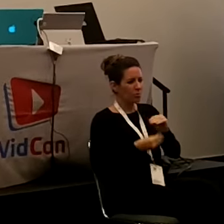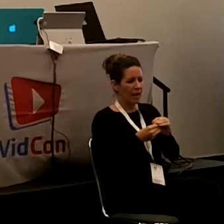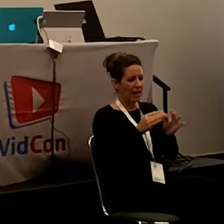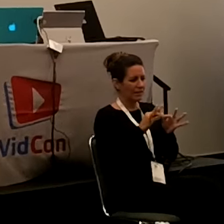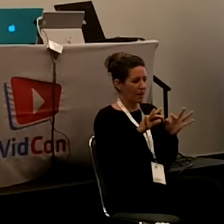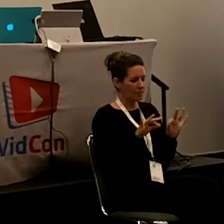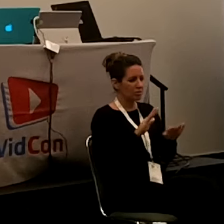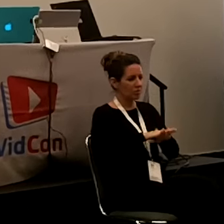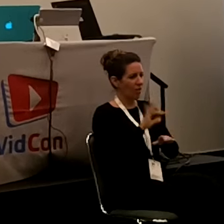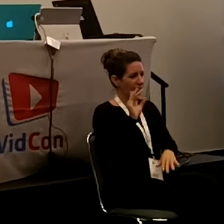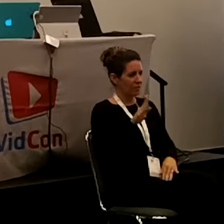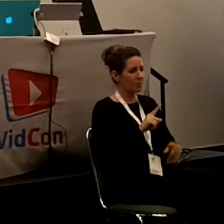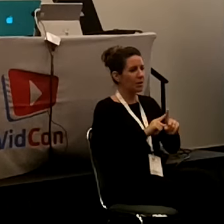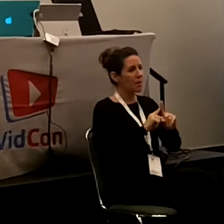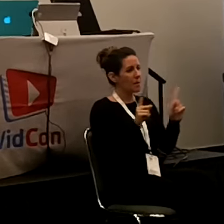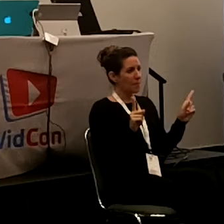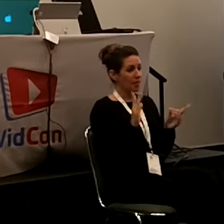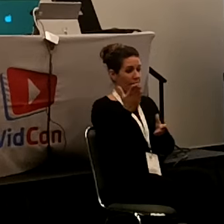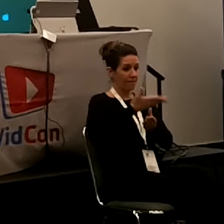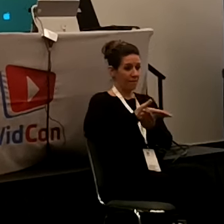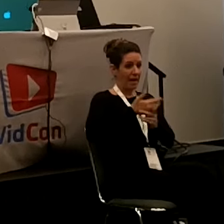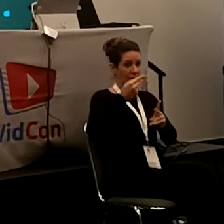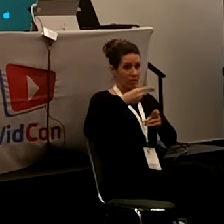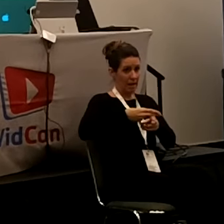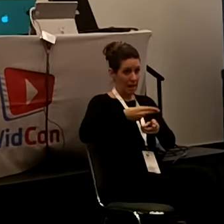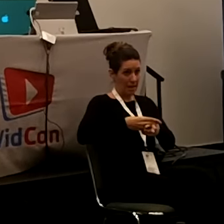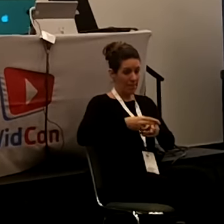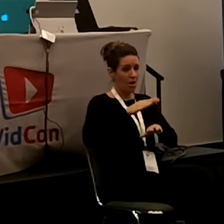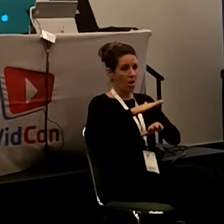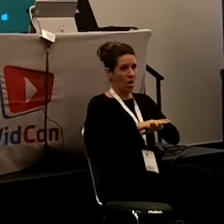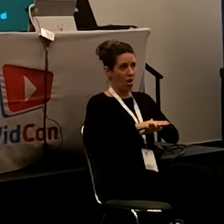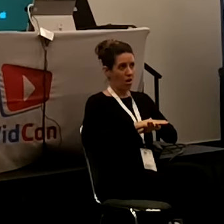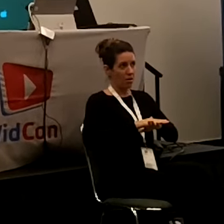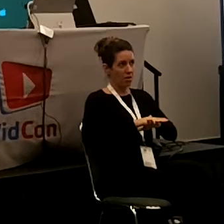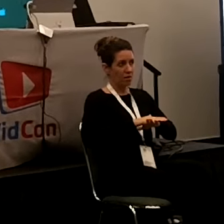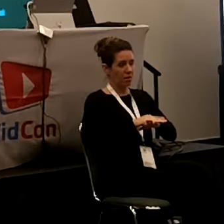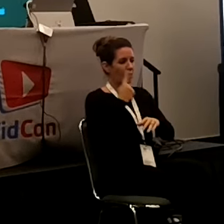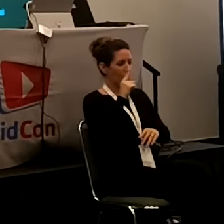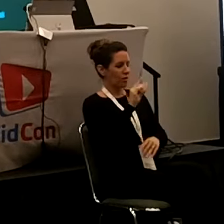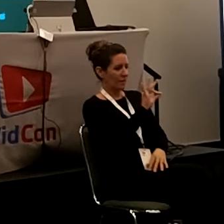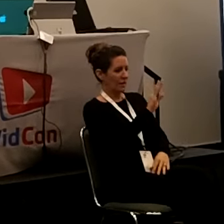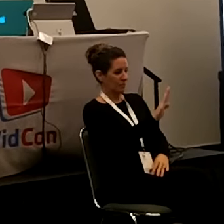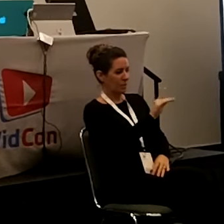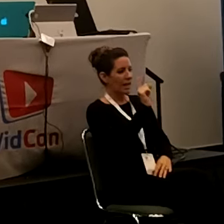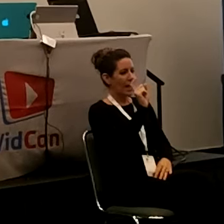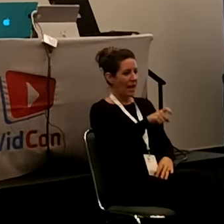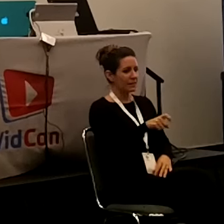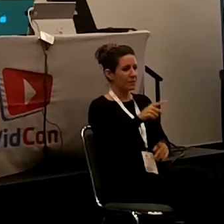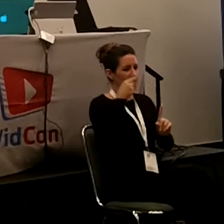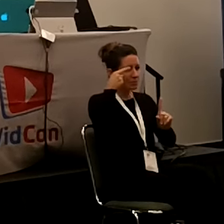and there's the file name on... for Facebook has to be a very specific name.